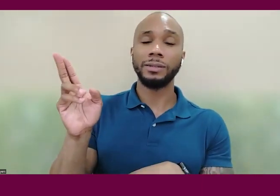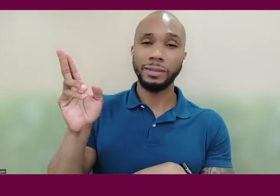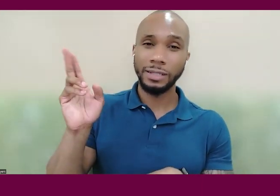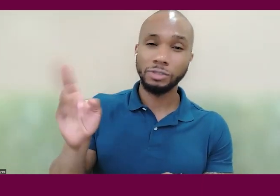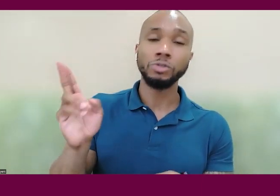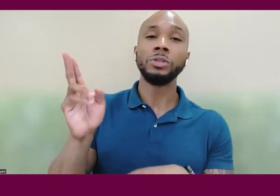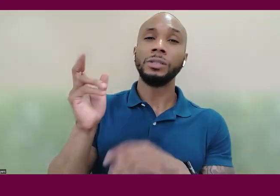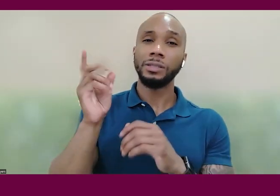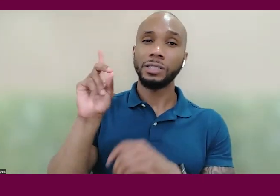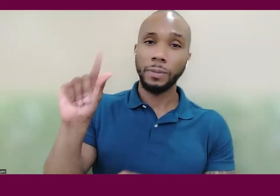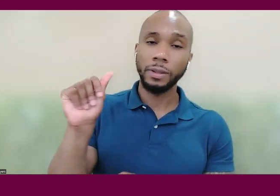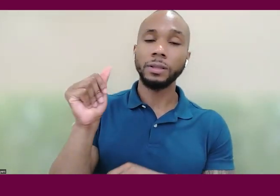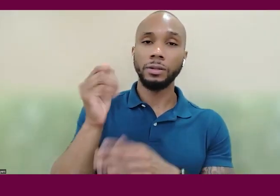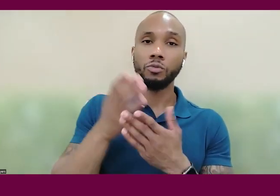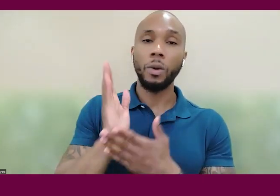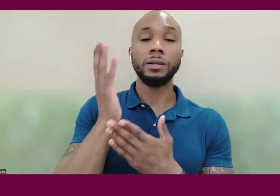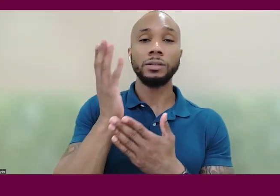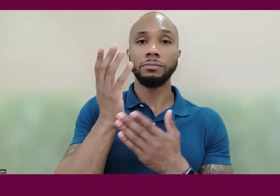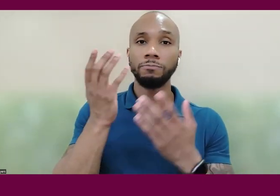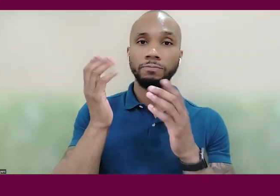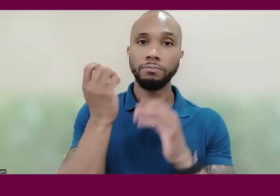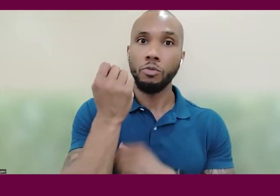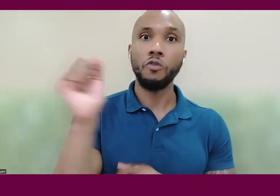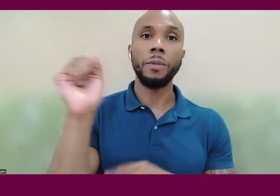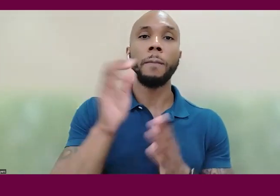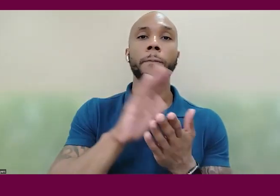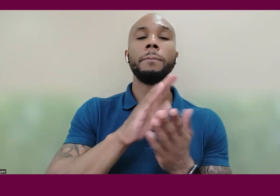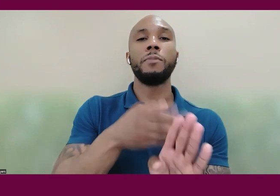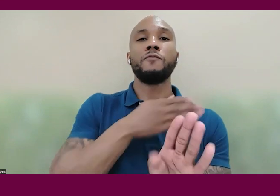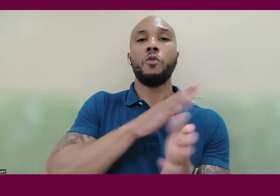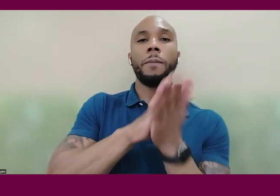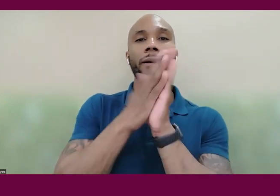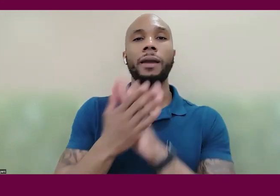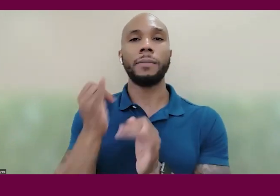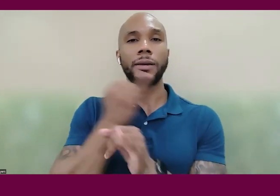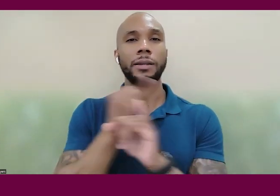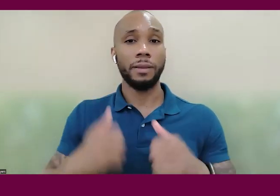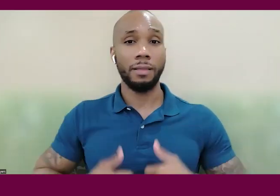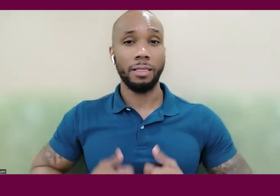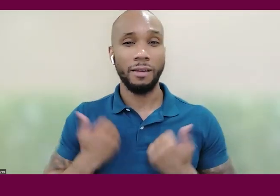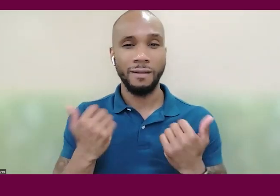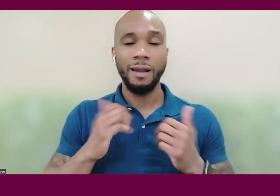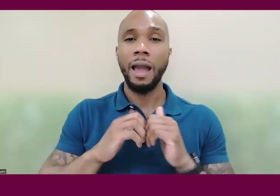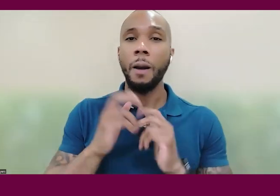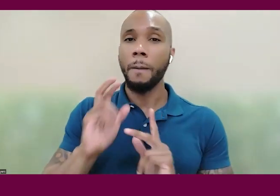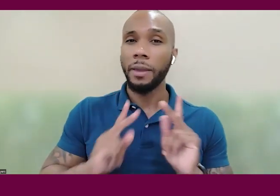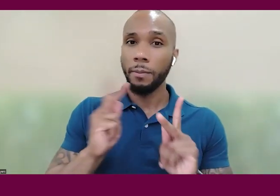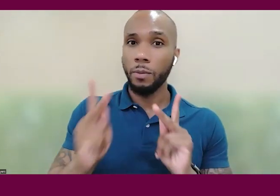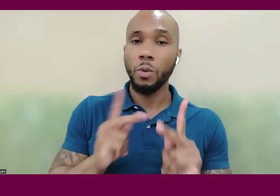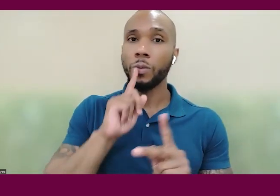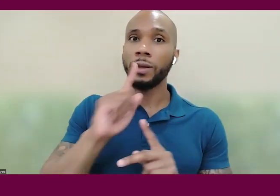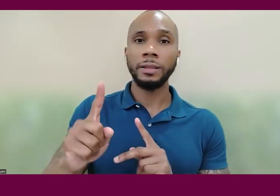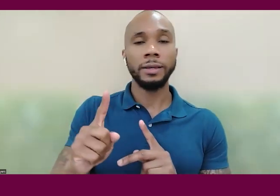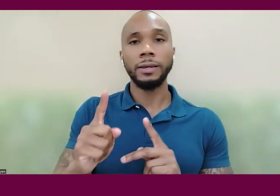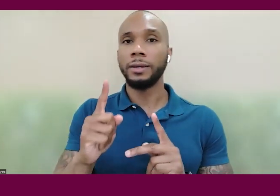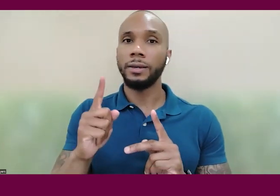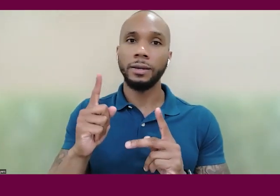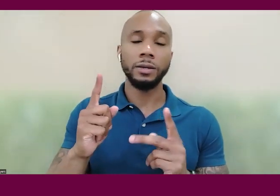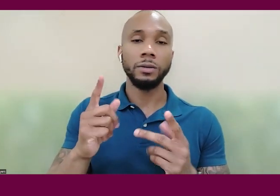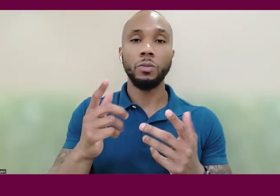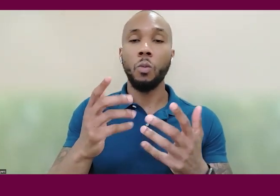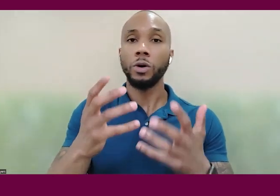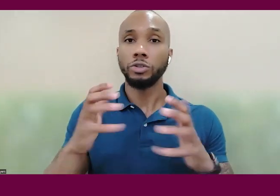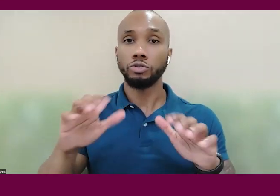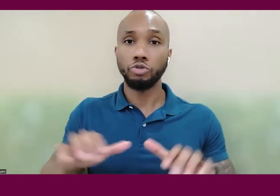movement, before it became independent living, how people were so into doing what was actively